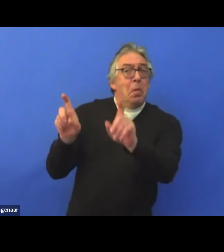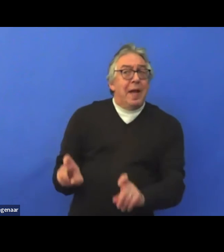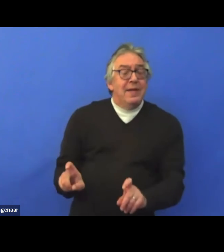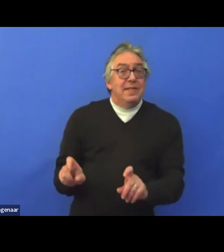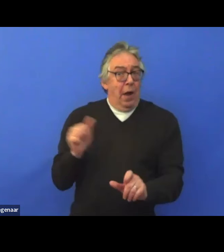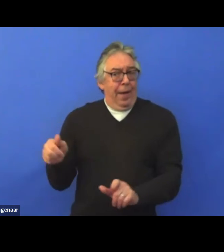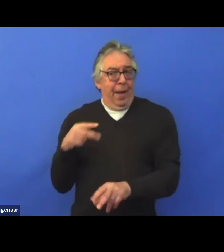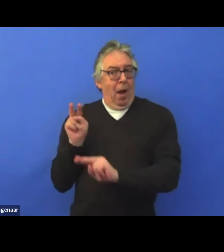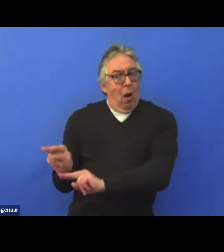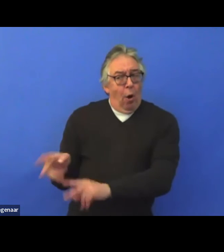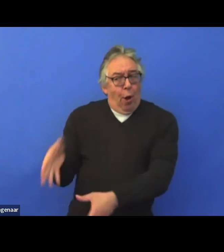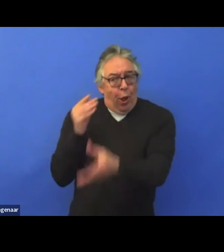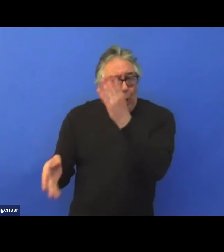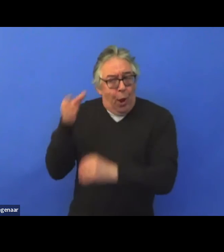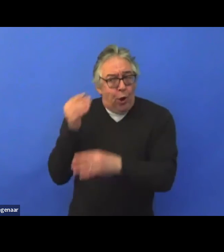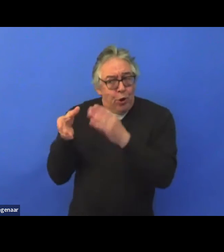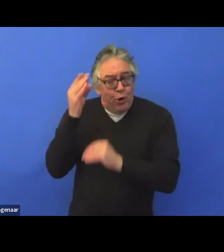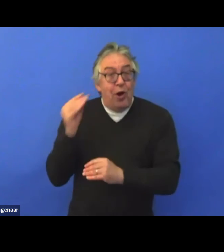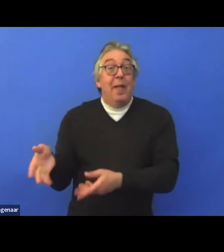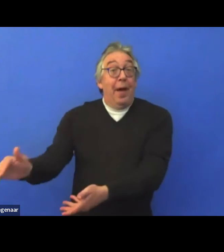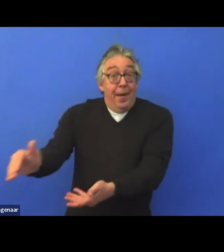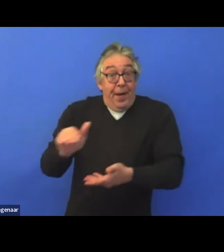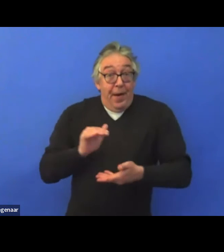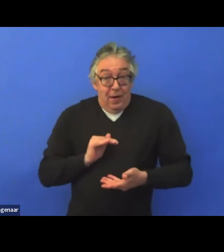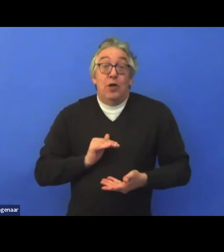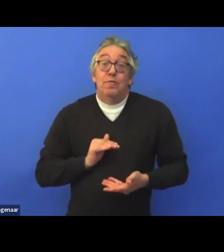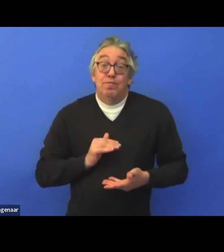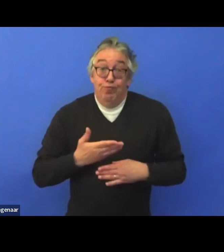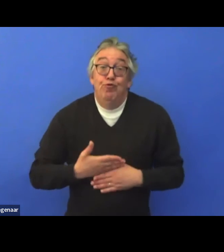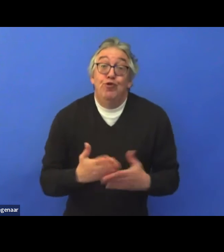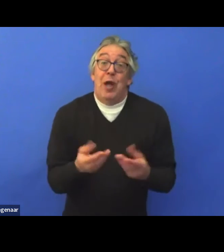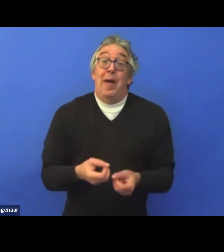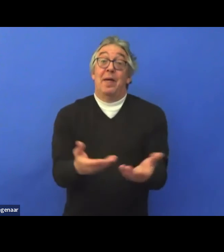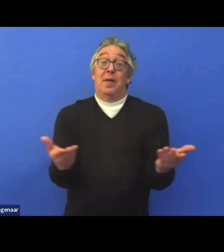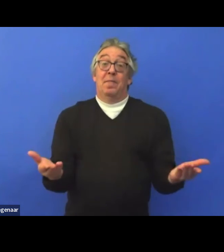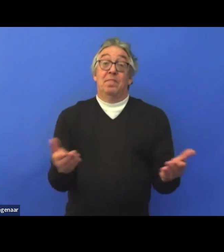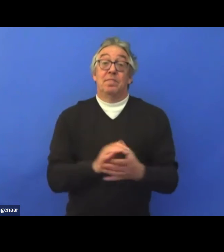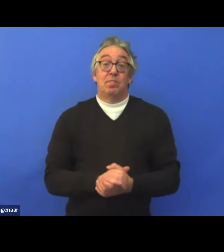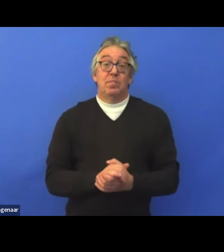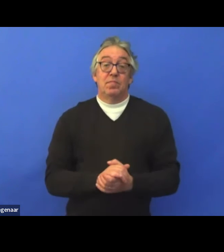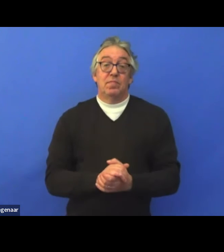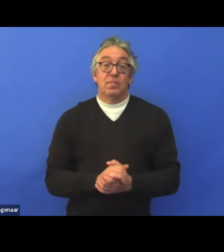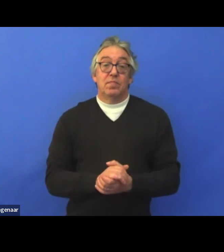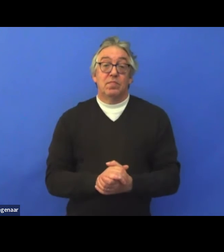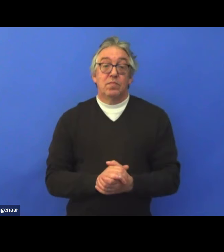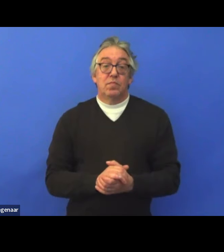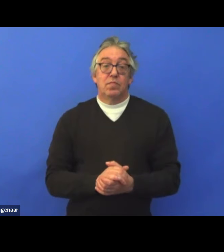I want to give you a bit of background quickly into this. So I am going to put up...